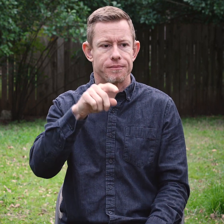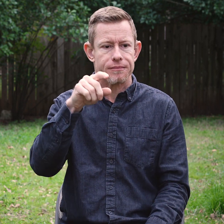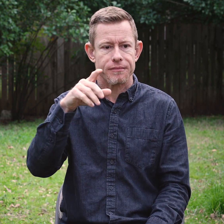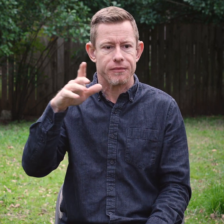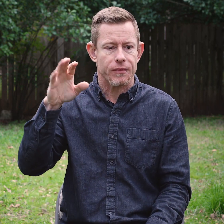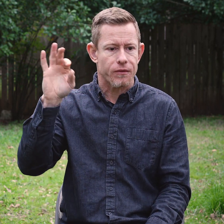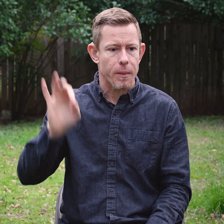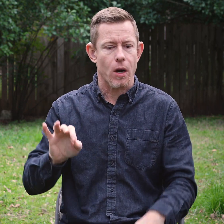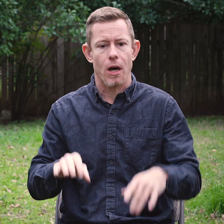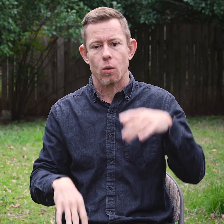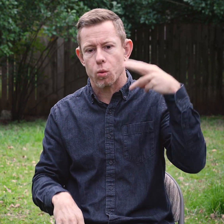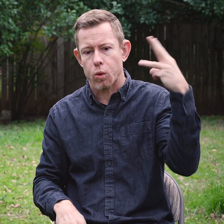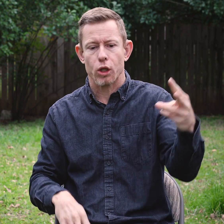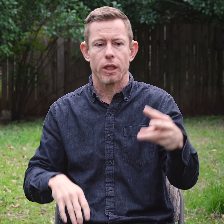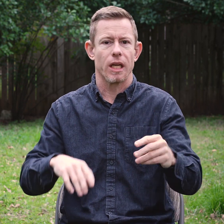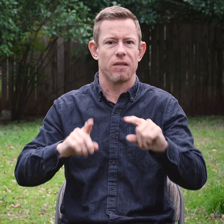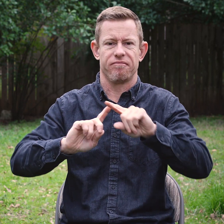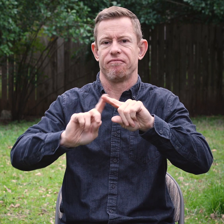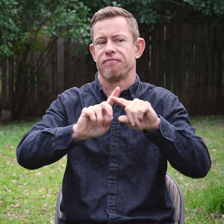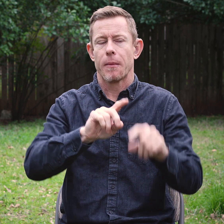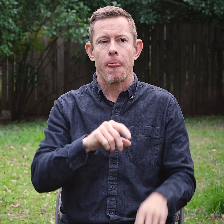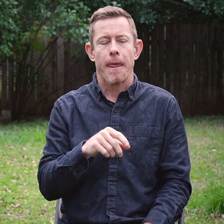In California, Fremont, Washington, etc.